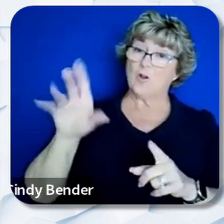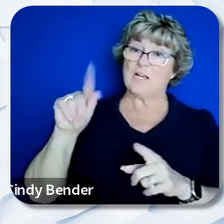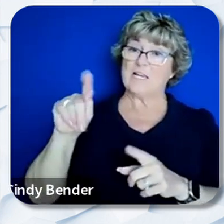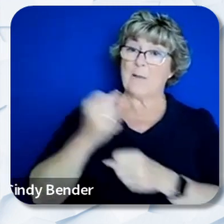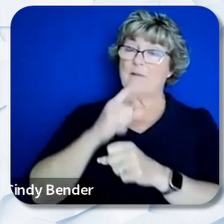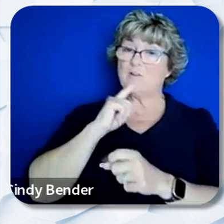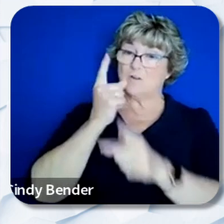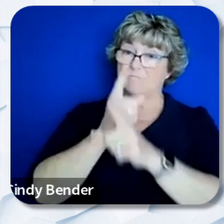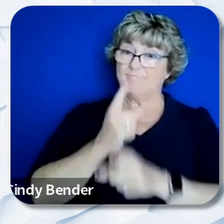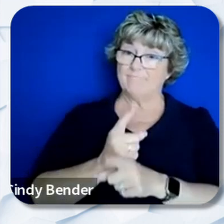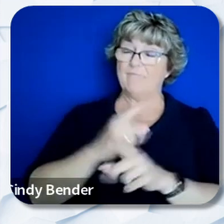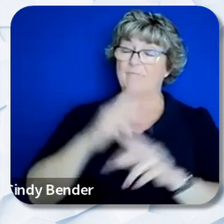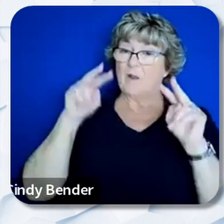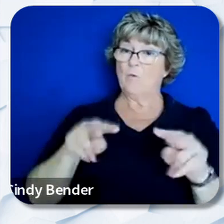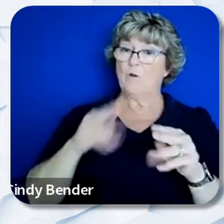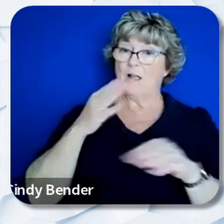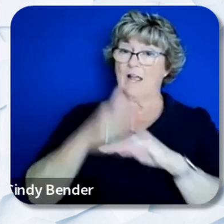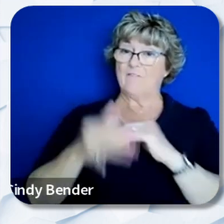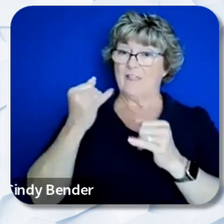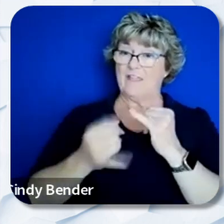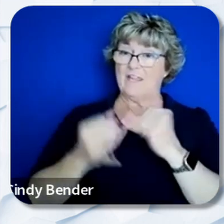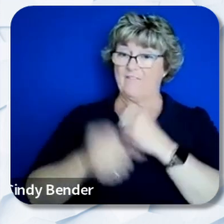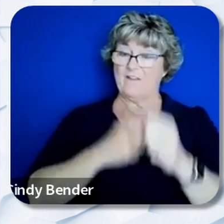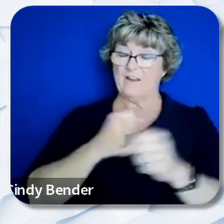We'll look at it again after end of year. If you're unfamiliar with when that timeline